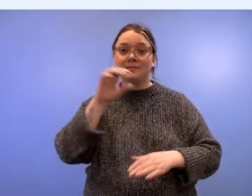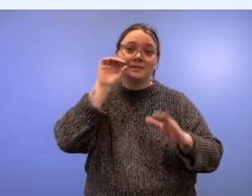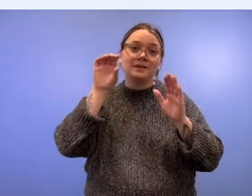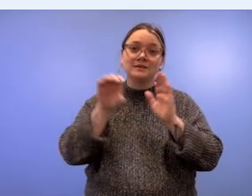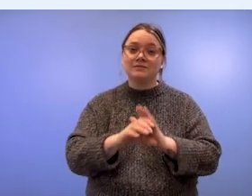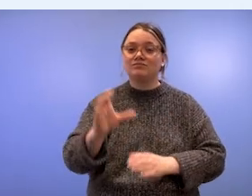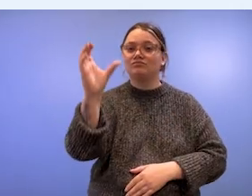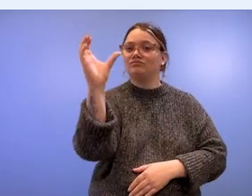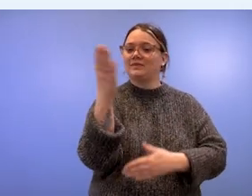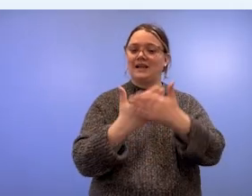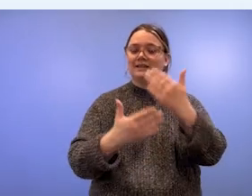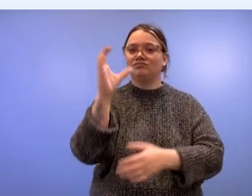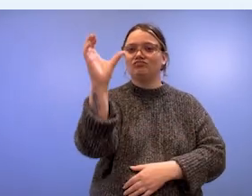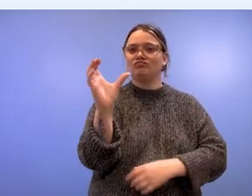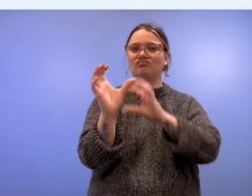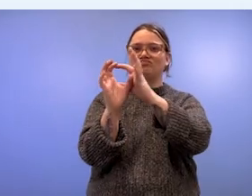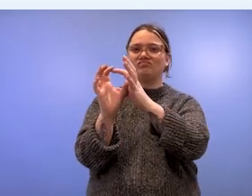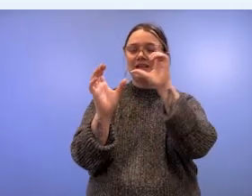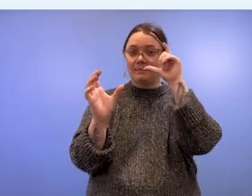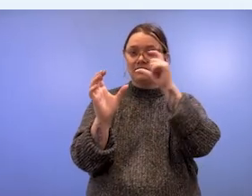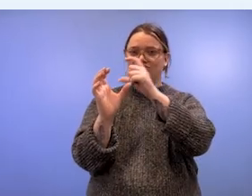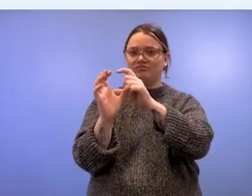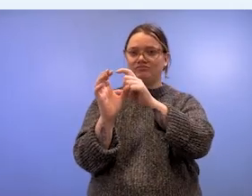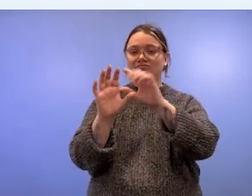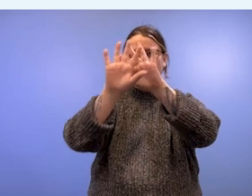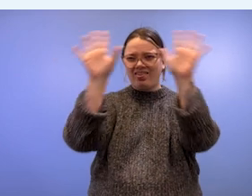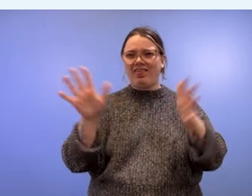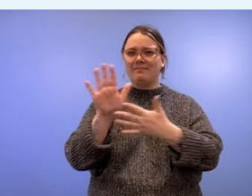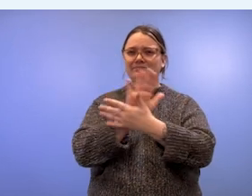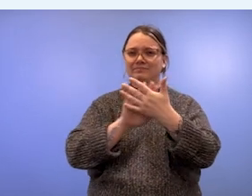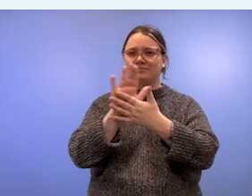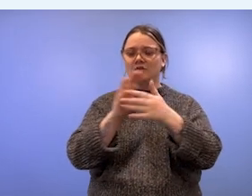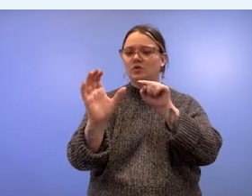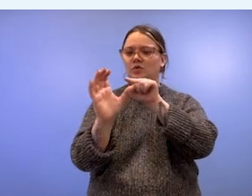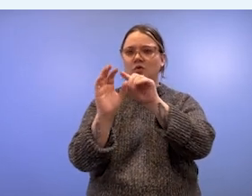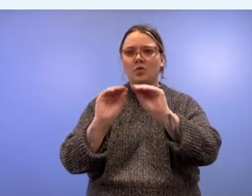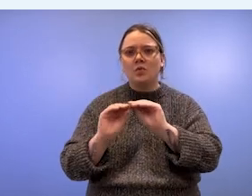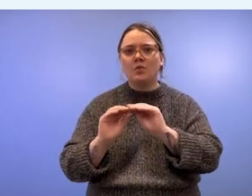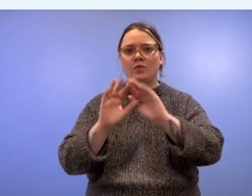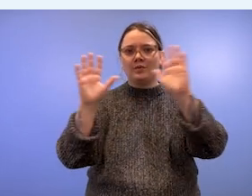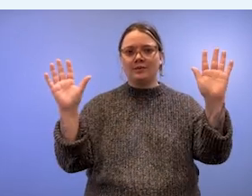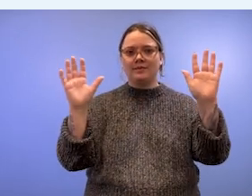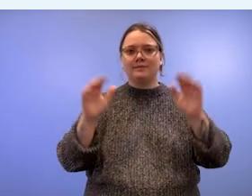on the screen is a hand holding a lens, looking at a board of landscape with mountains and a lake.